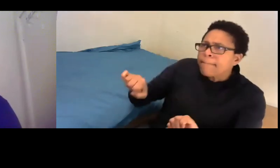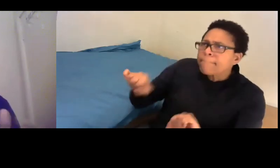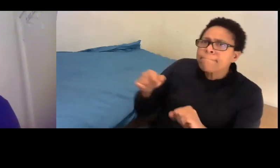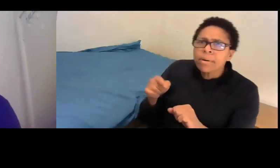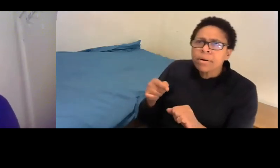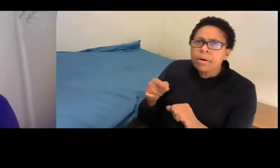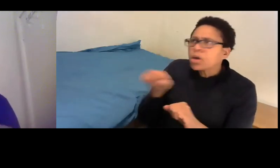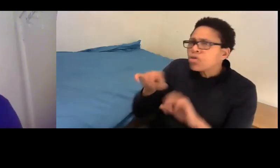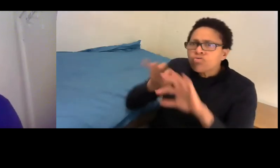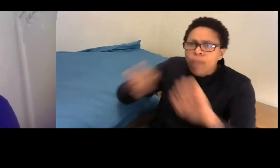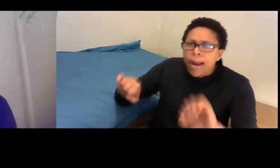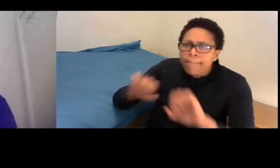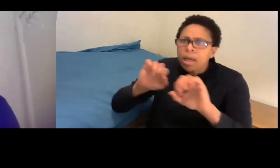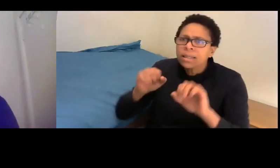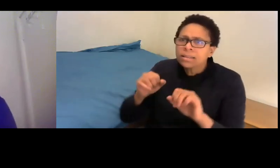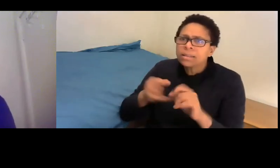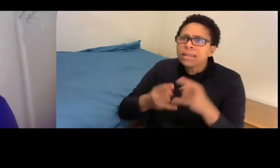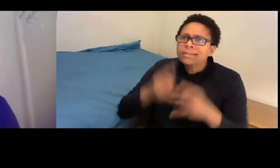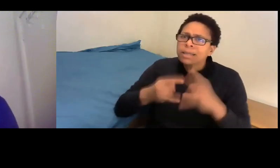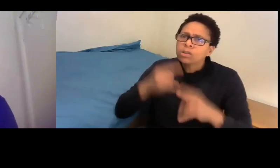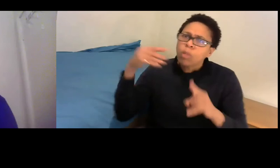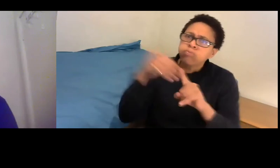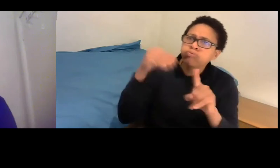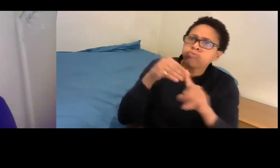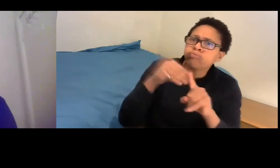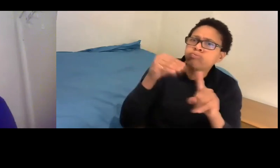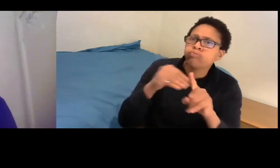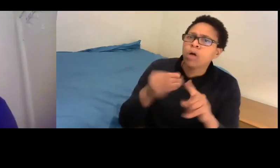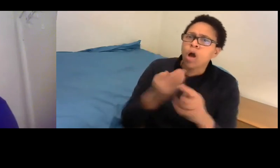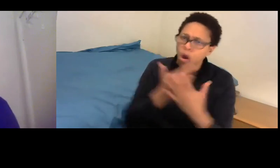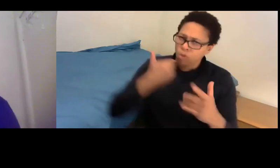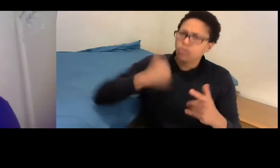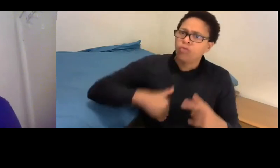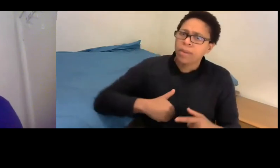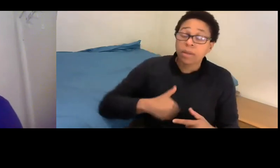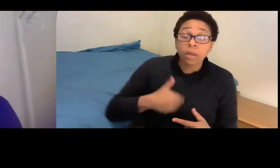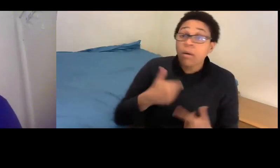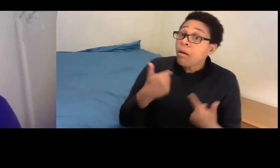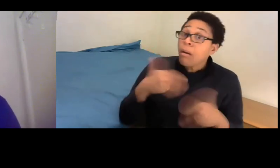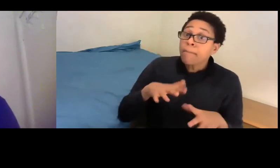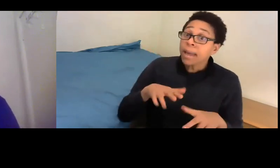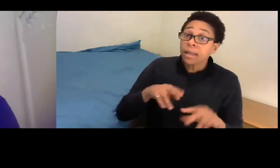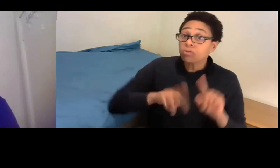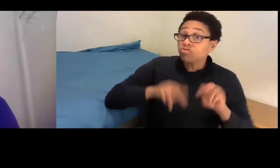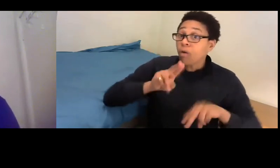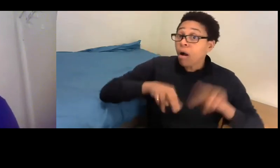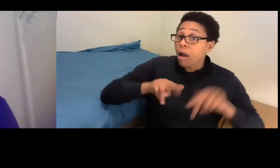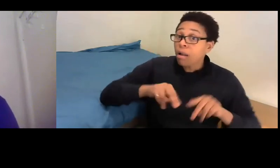and sexual harassment by lots of different women. And you know, he's been on trial in France. And again, that's been quite